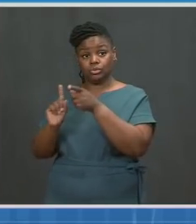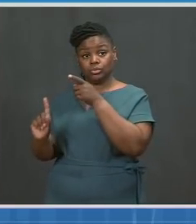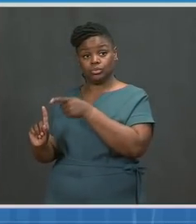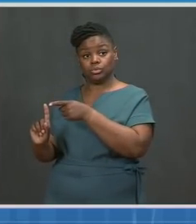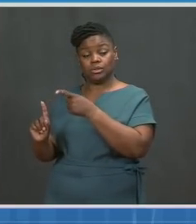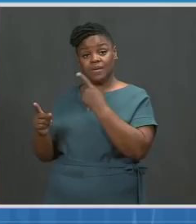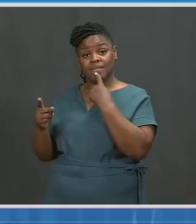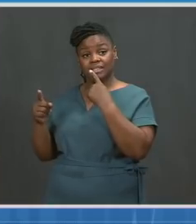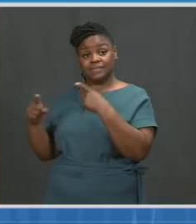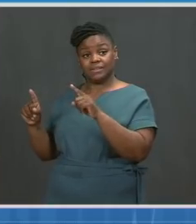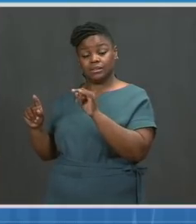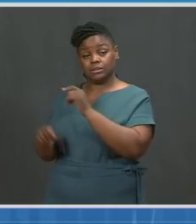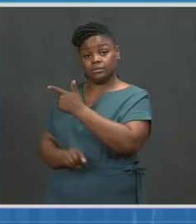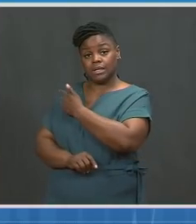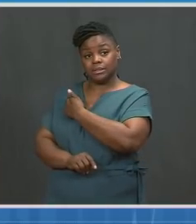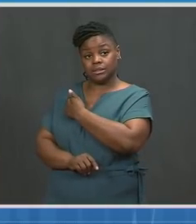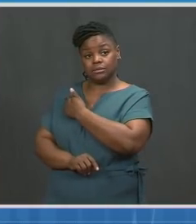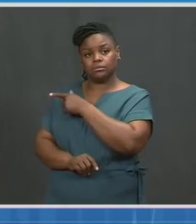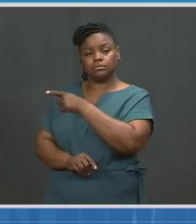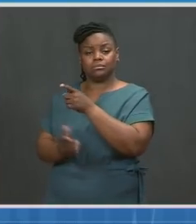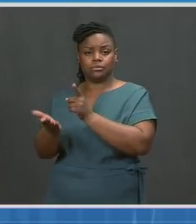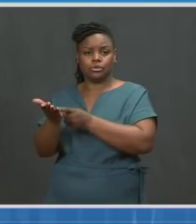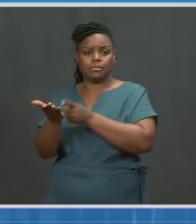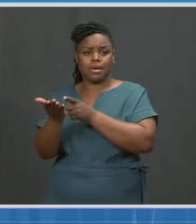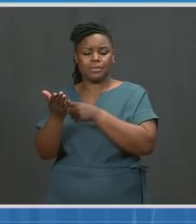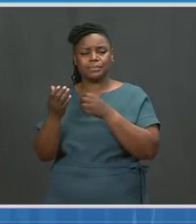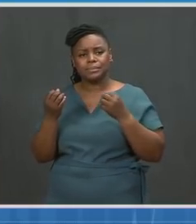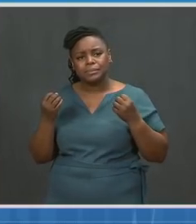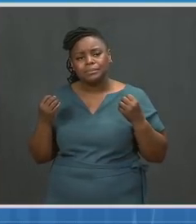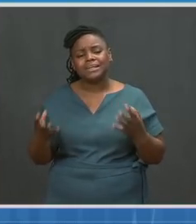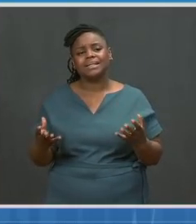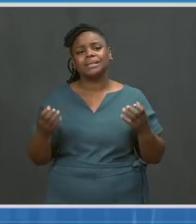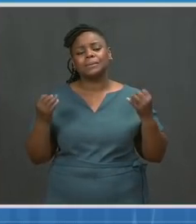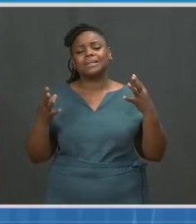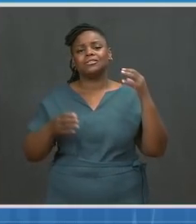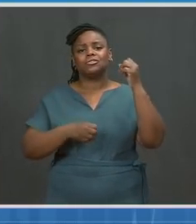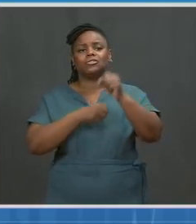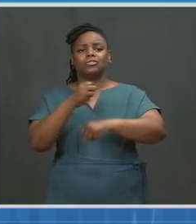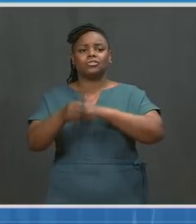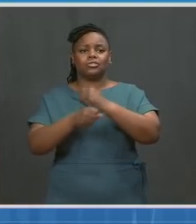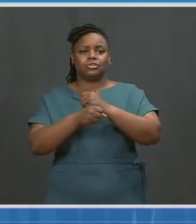You're talking about decades of fundamental science. When people hear that,